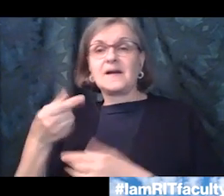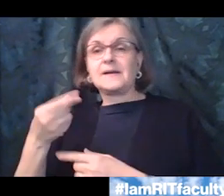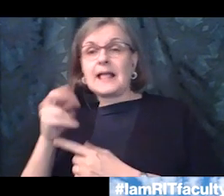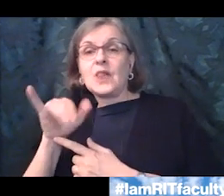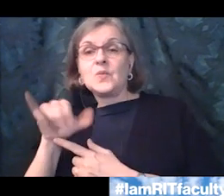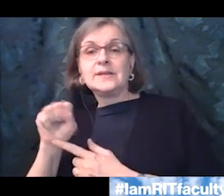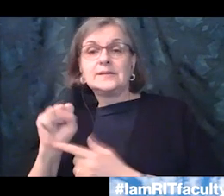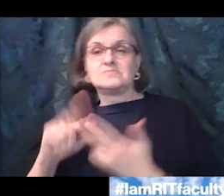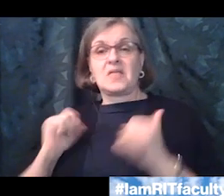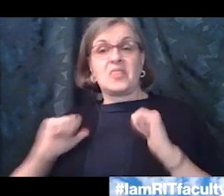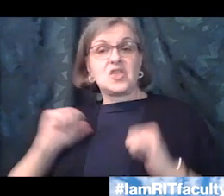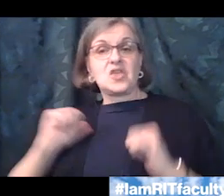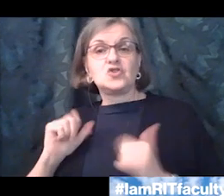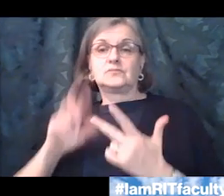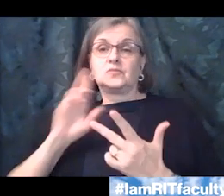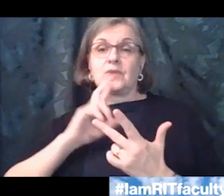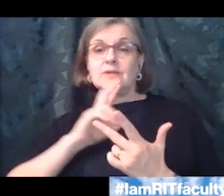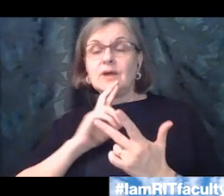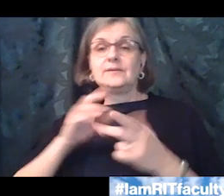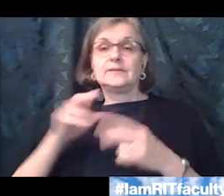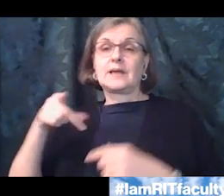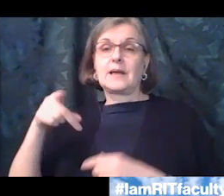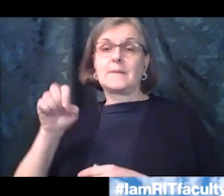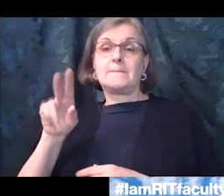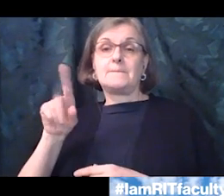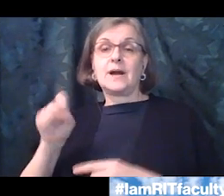and parks and trails that you can basically find throughout the city.